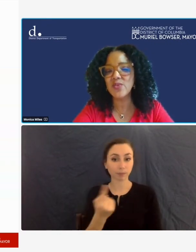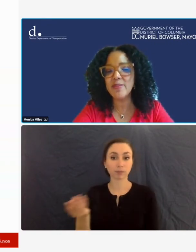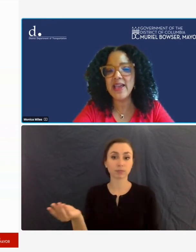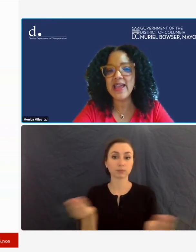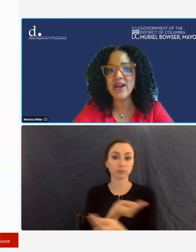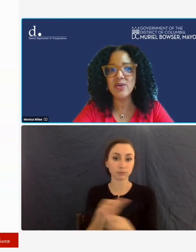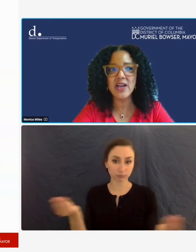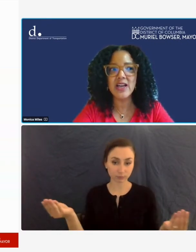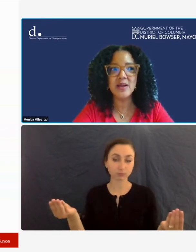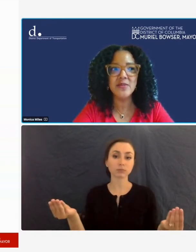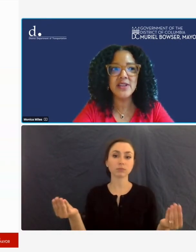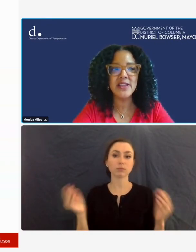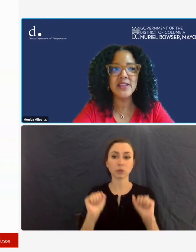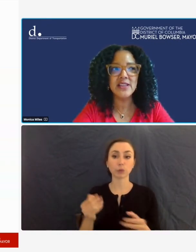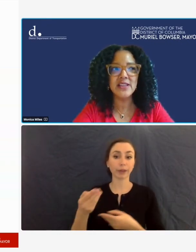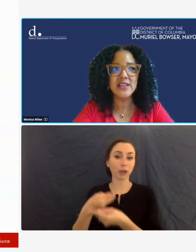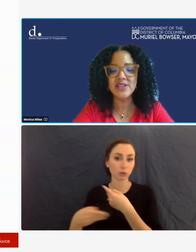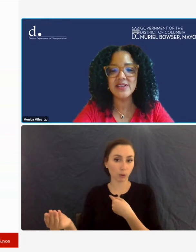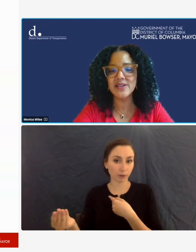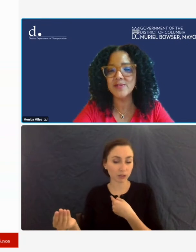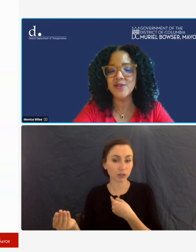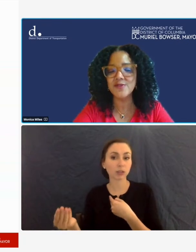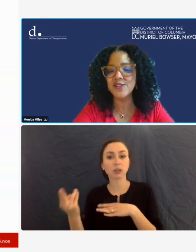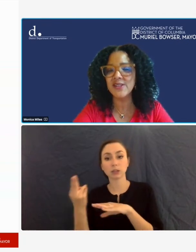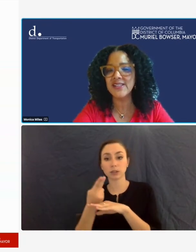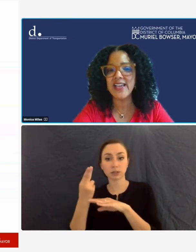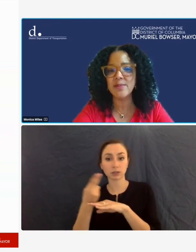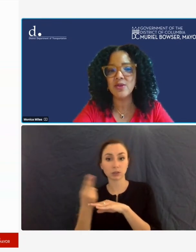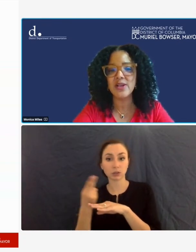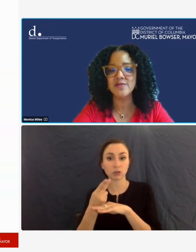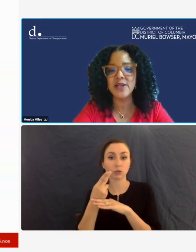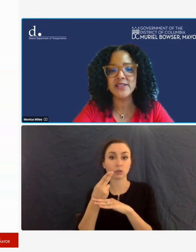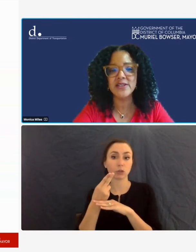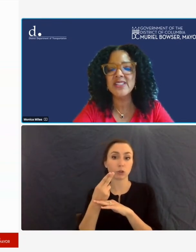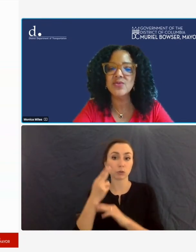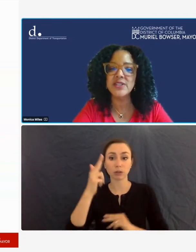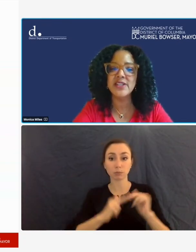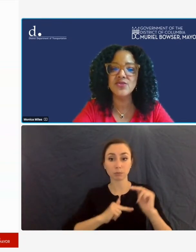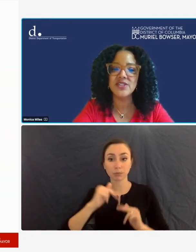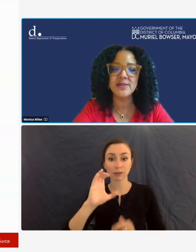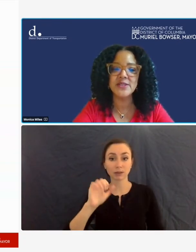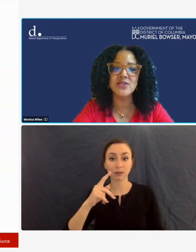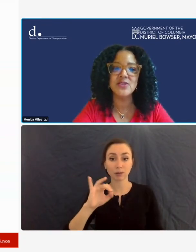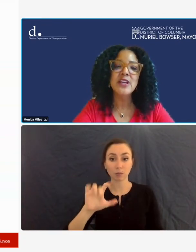that out um using the facility's capital cost of money so it's really an interest substitute